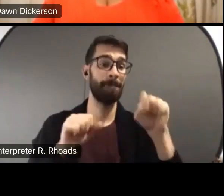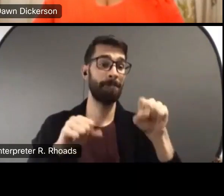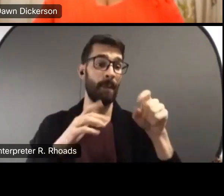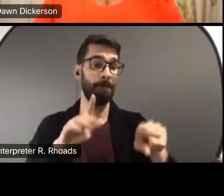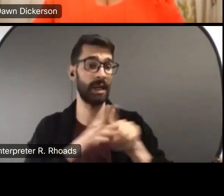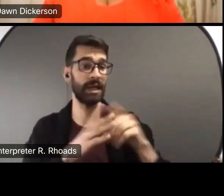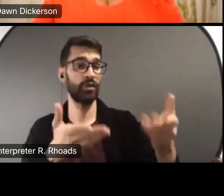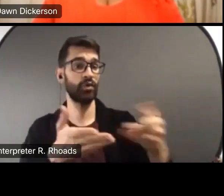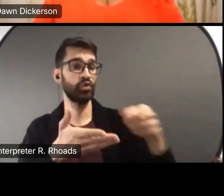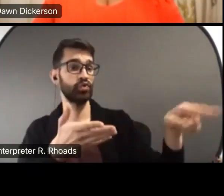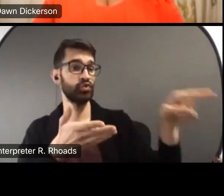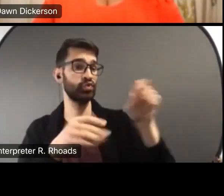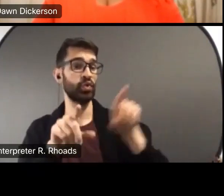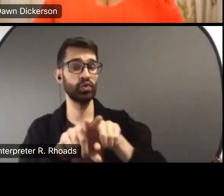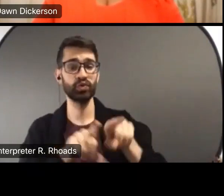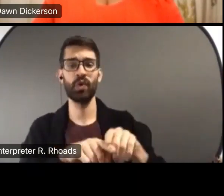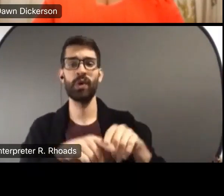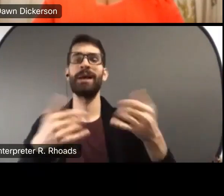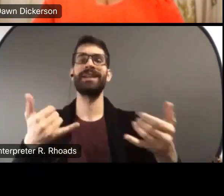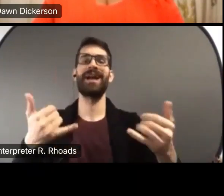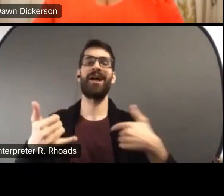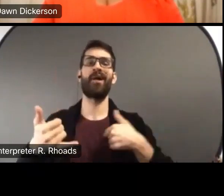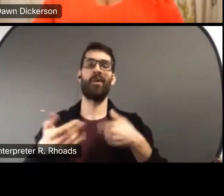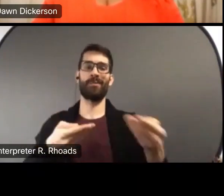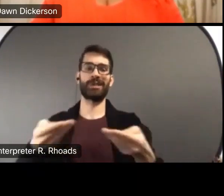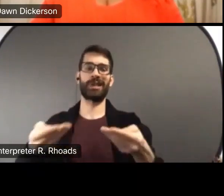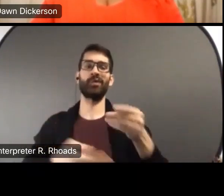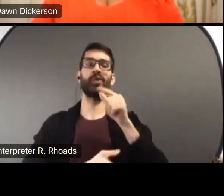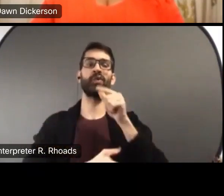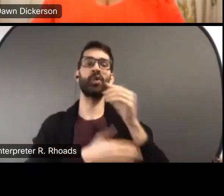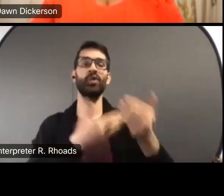training is being presented by our new Executive Director,